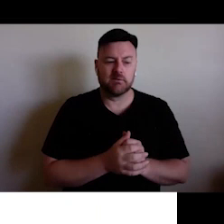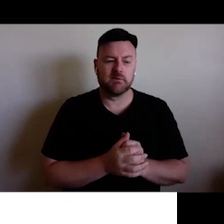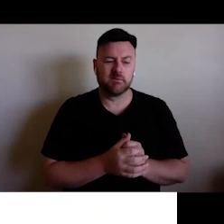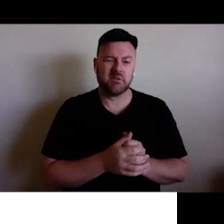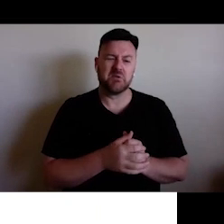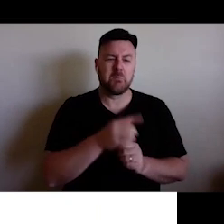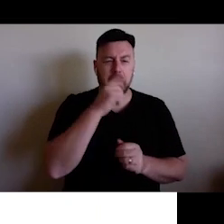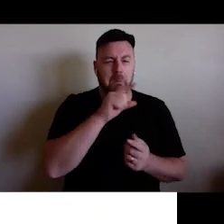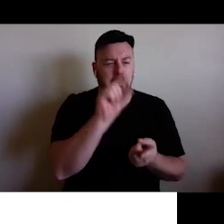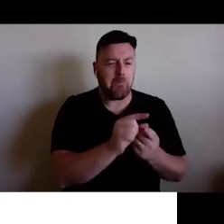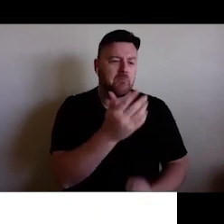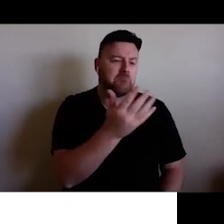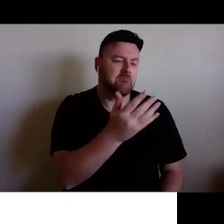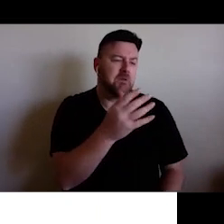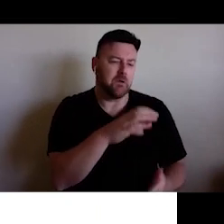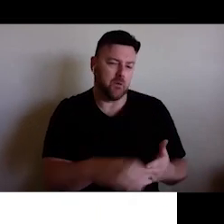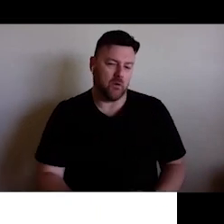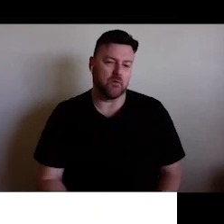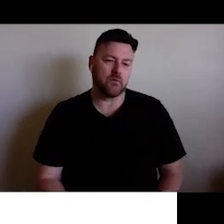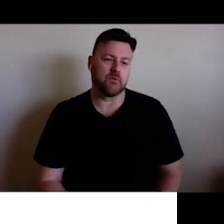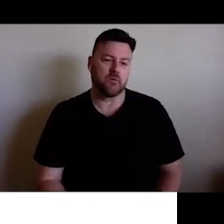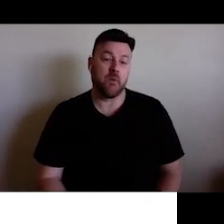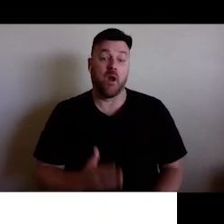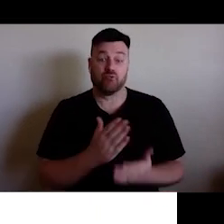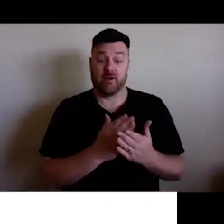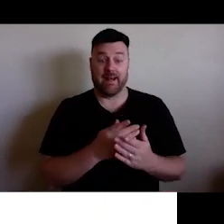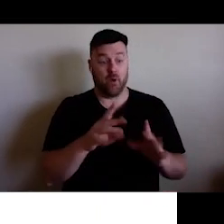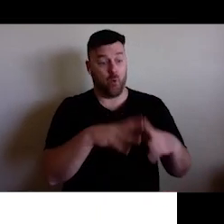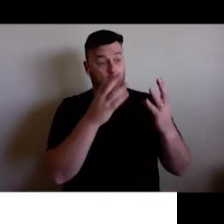20% of the revenue. But 14% of the backers - a much lower number -